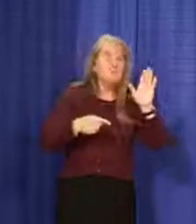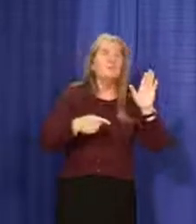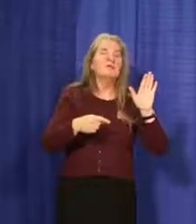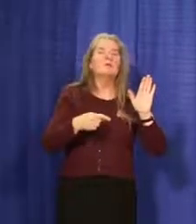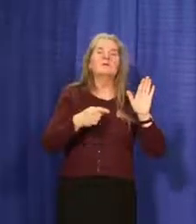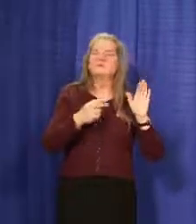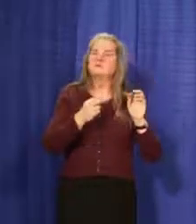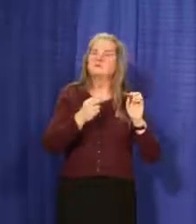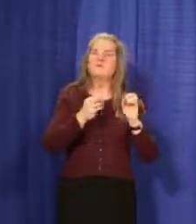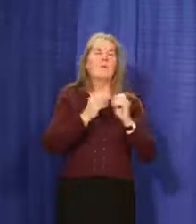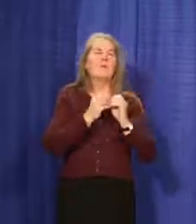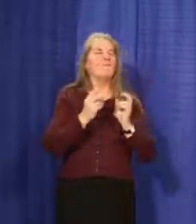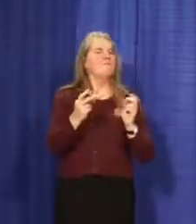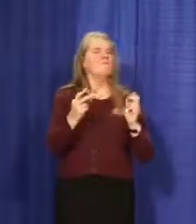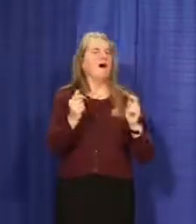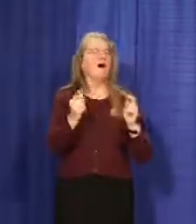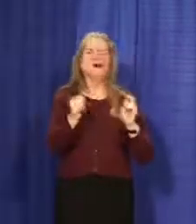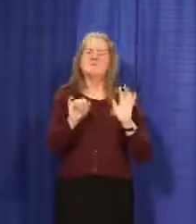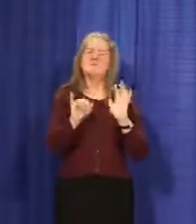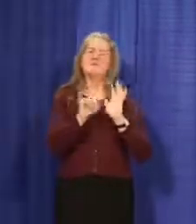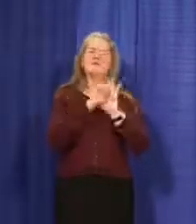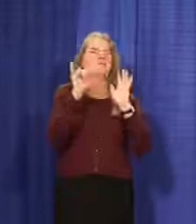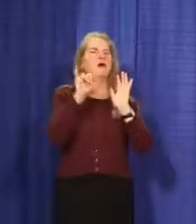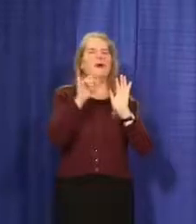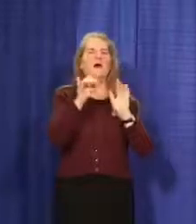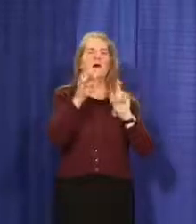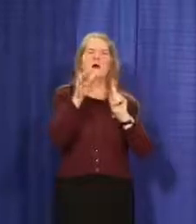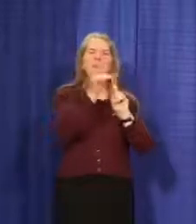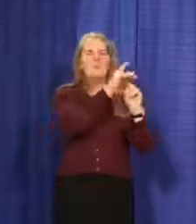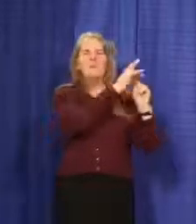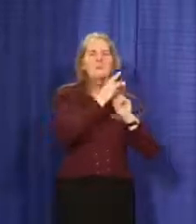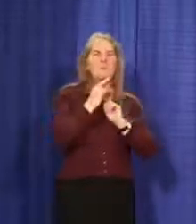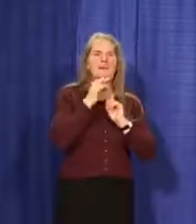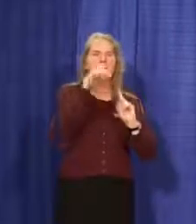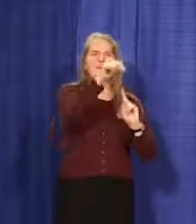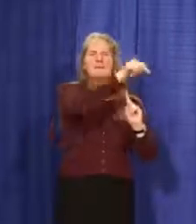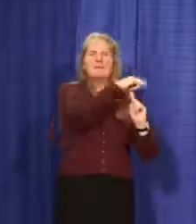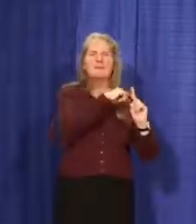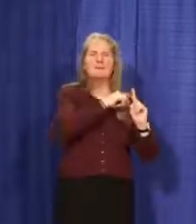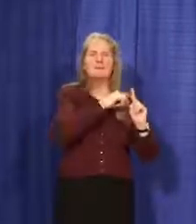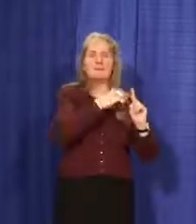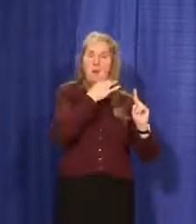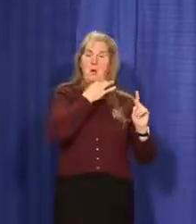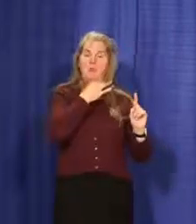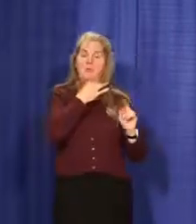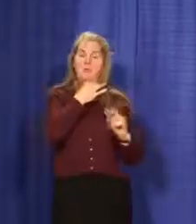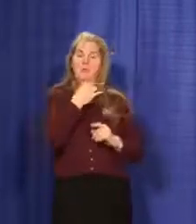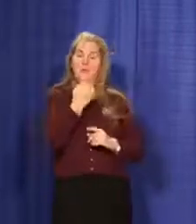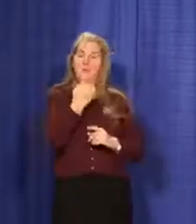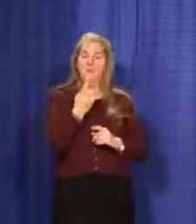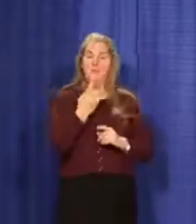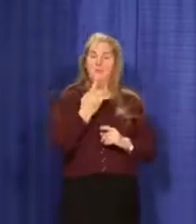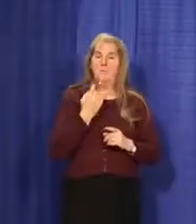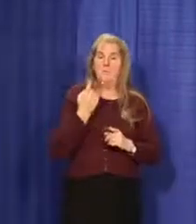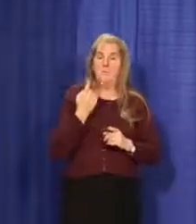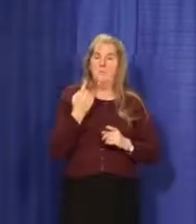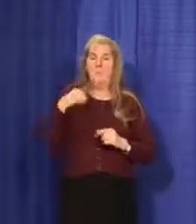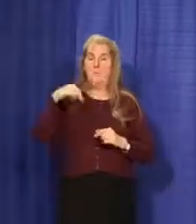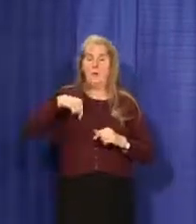to fast-track and save money on contact tracing. I am wondering if that is